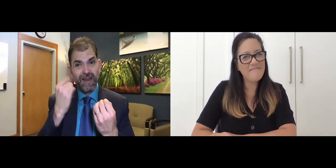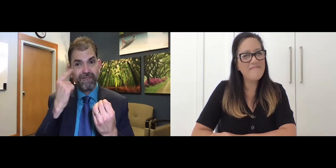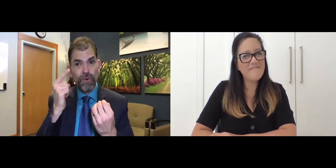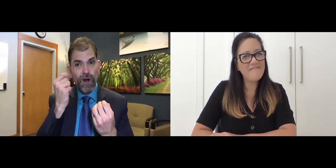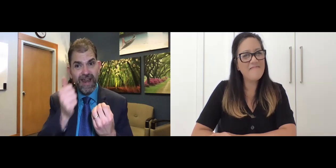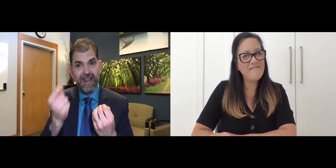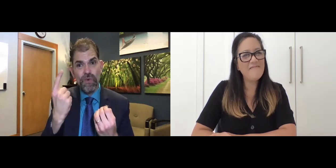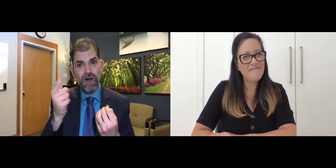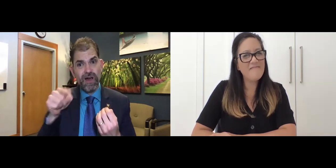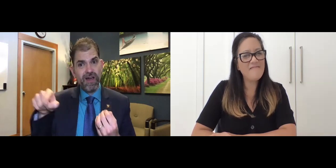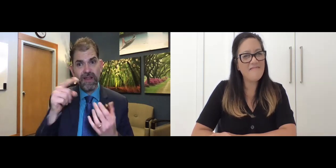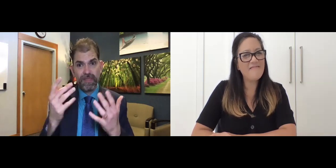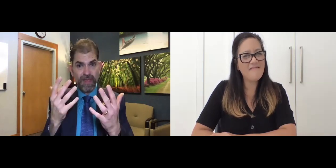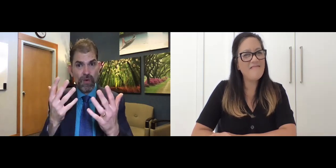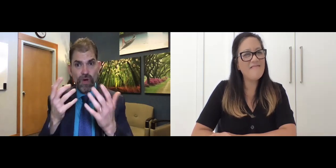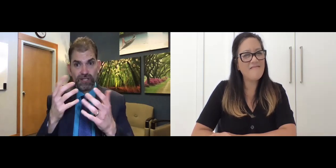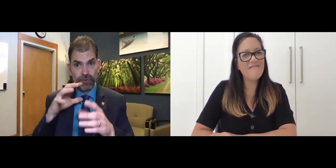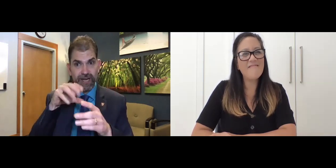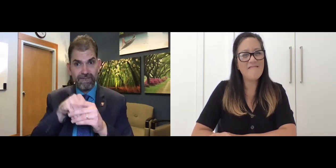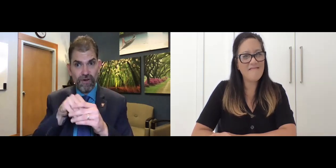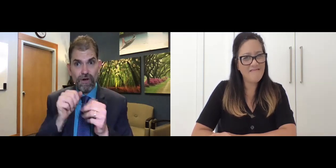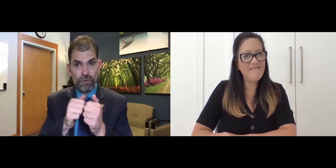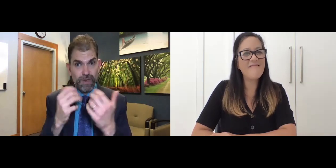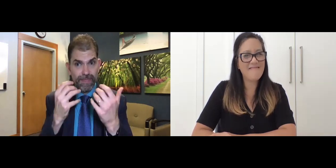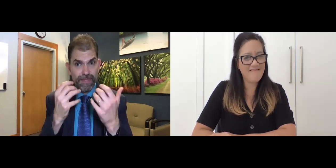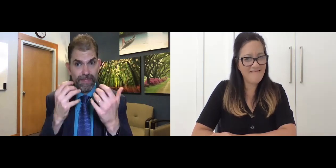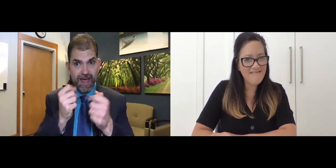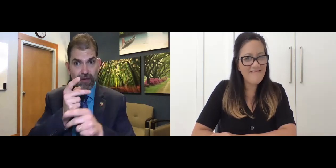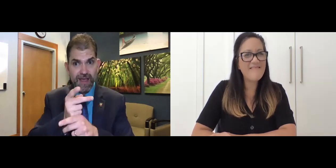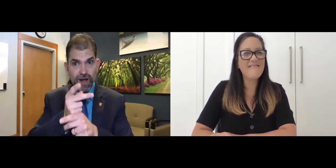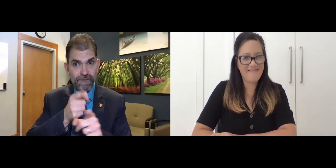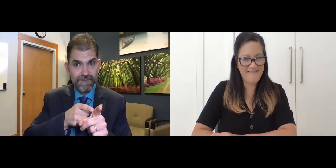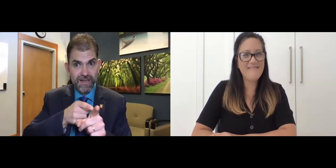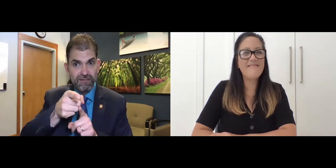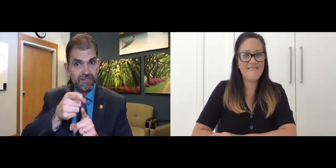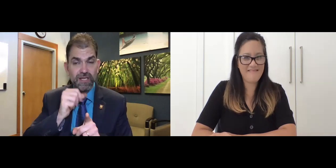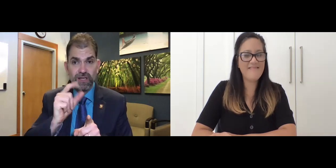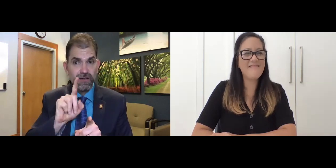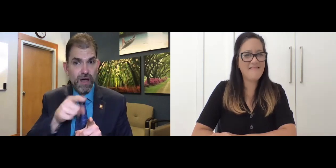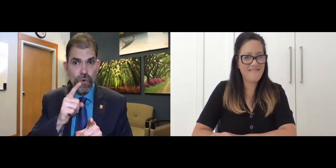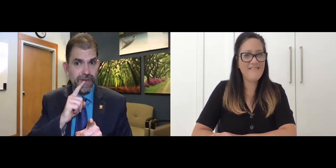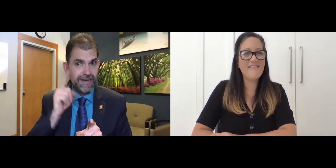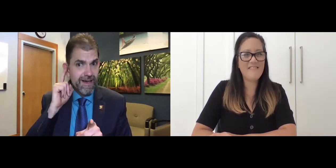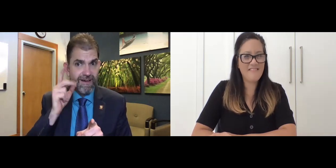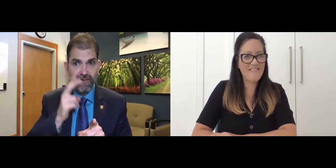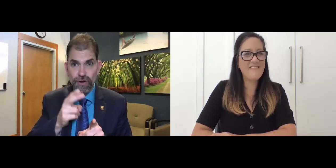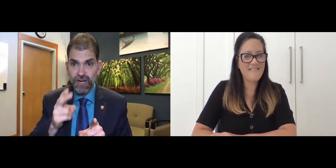support. If anyone wants to be involved with the organization, if they're interested in health care,